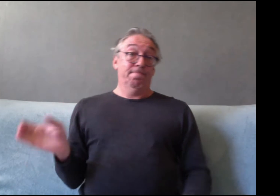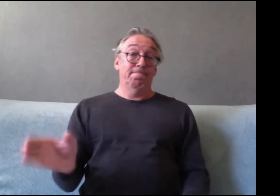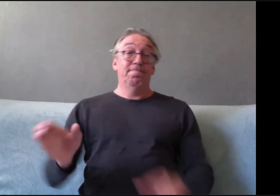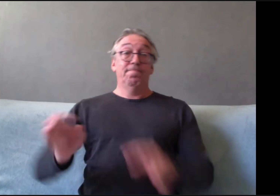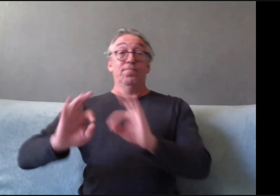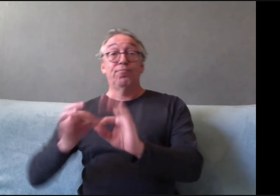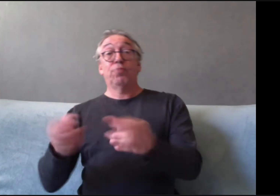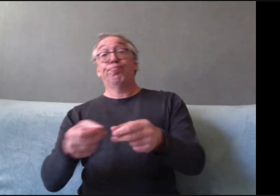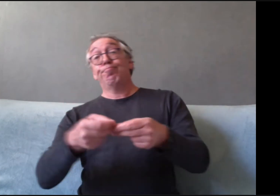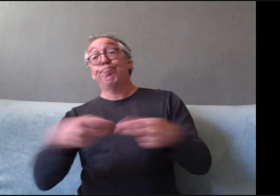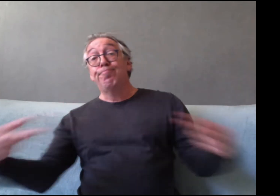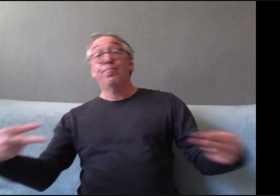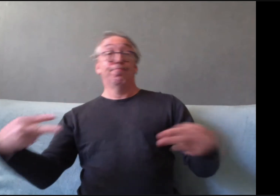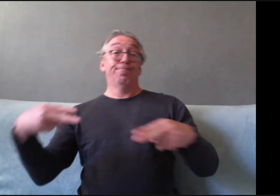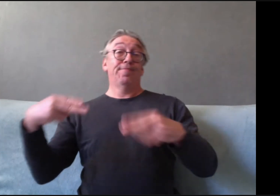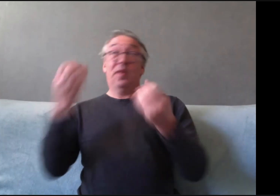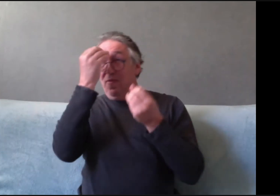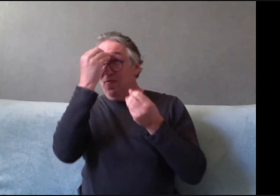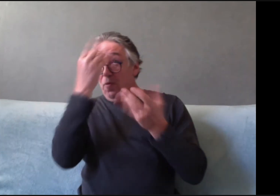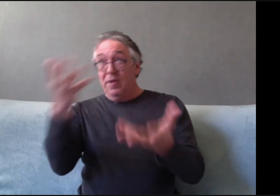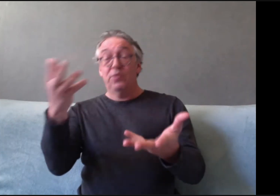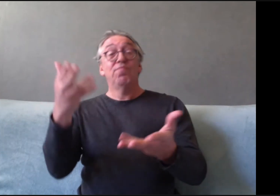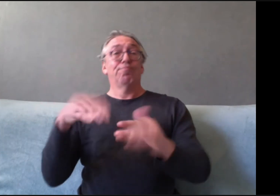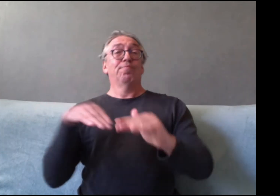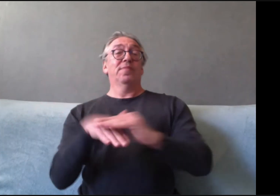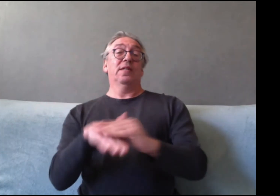I hope that I was able to touch on all the points.